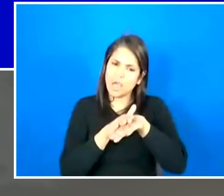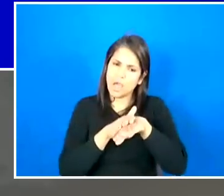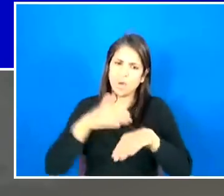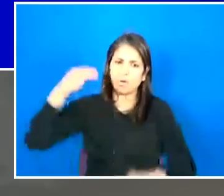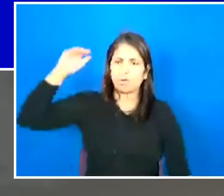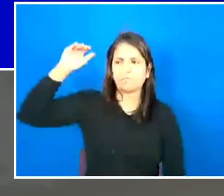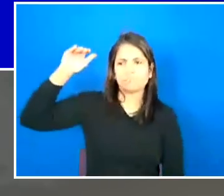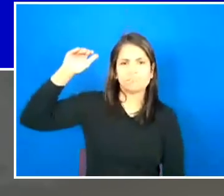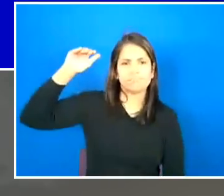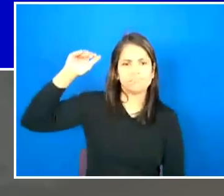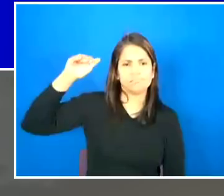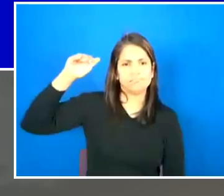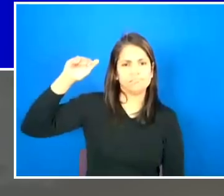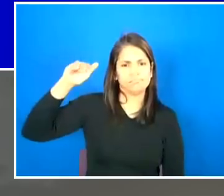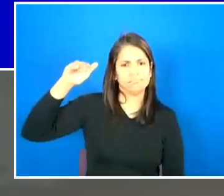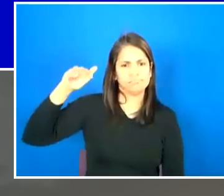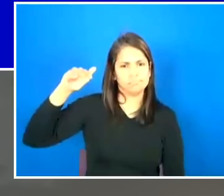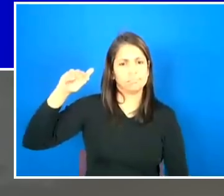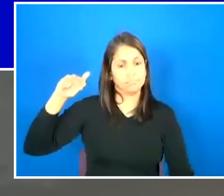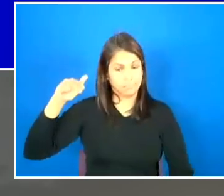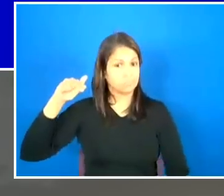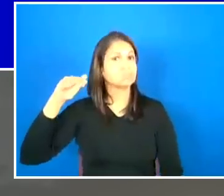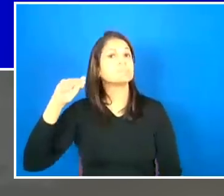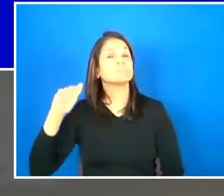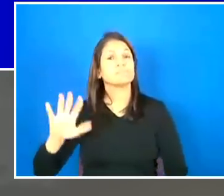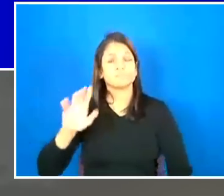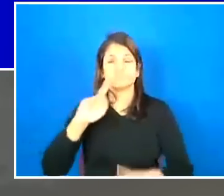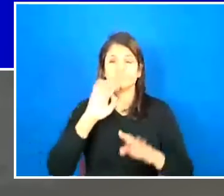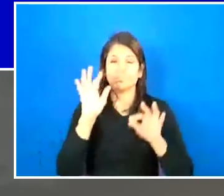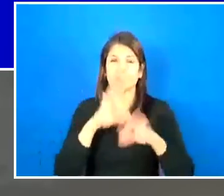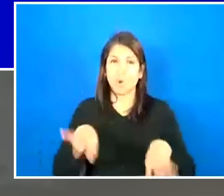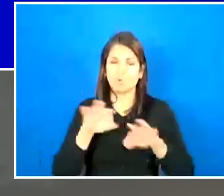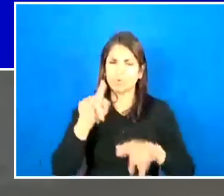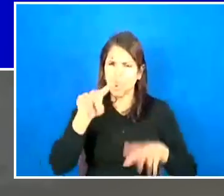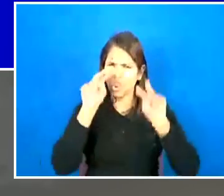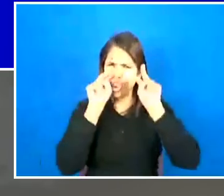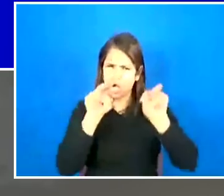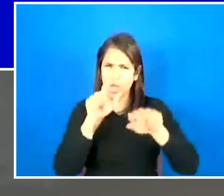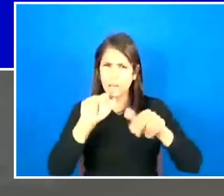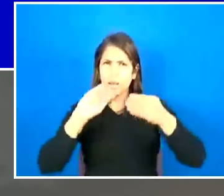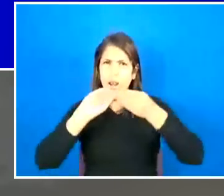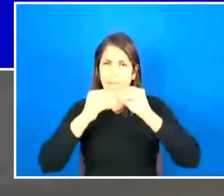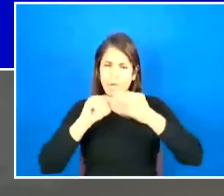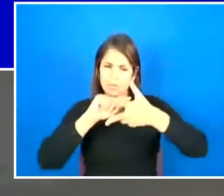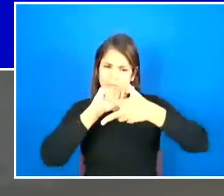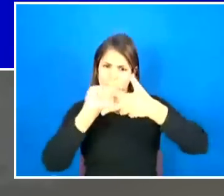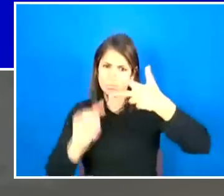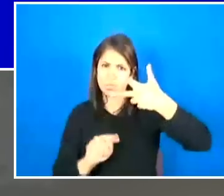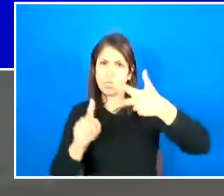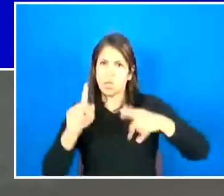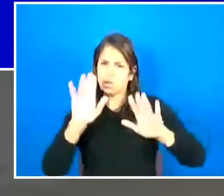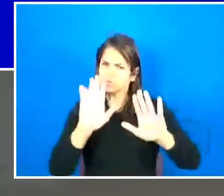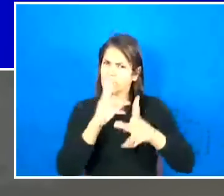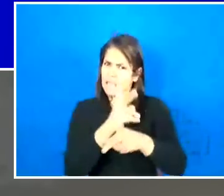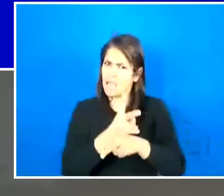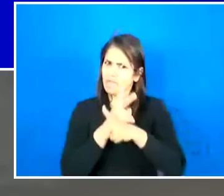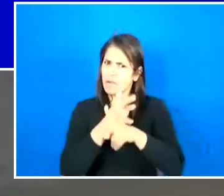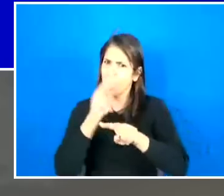PROGRESS AND THAT'S GETTING CLOSER TTO HE DAY EW C ANSTART TO OPEN THINGS UP. WE'RE GOING TO BE CAUTIOUS, WE'RE GOING TO BE